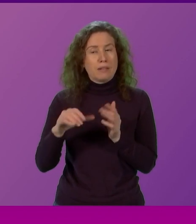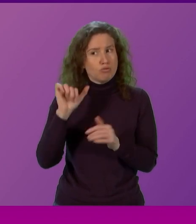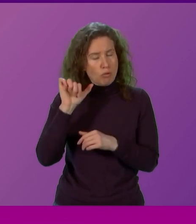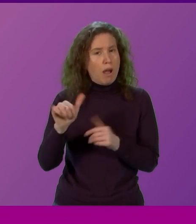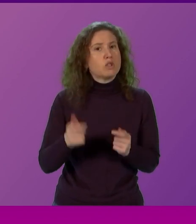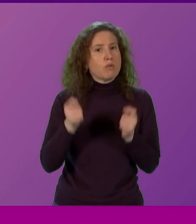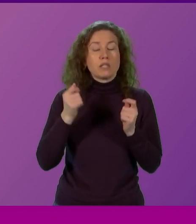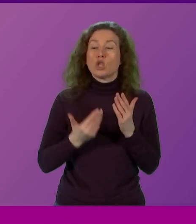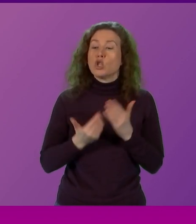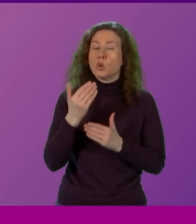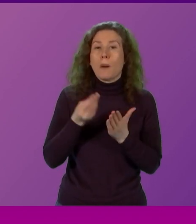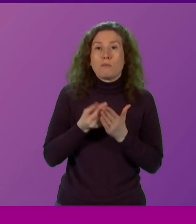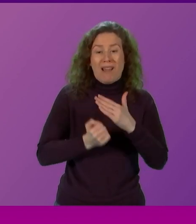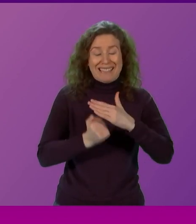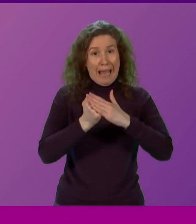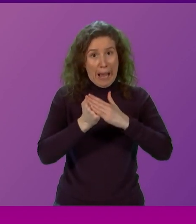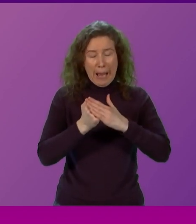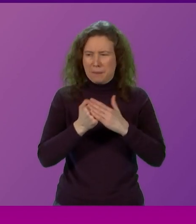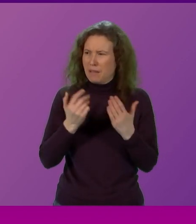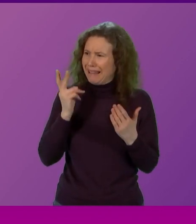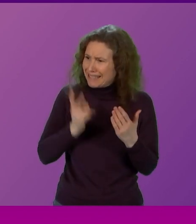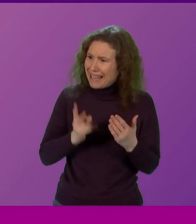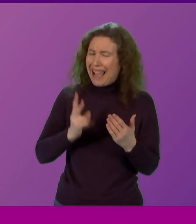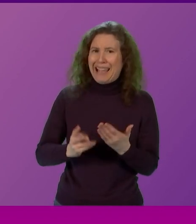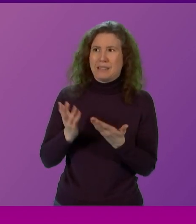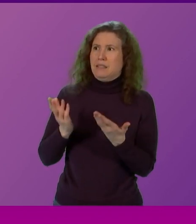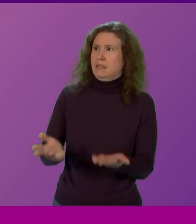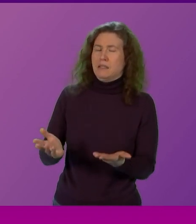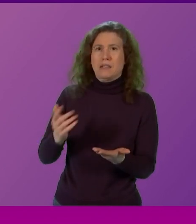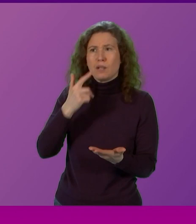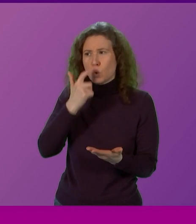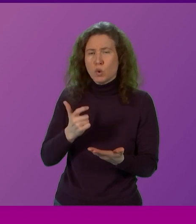The new price cap strengthens the case for the UK Government to reverse its plan to increase